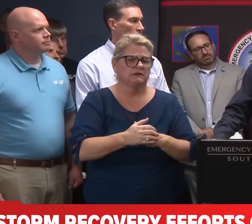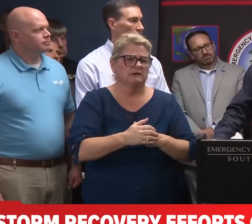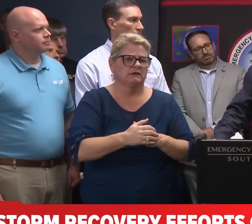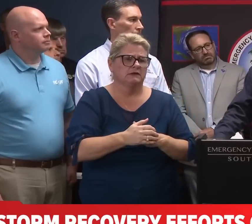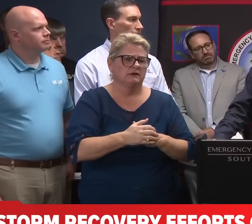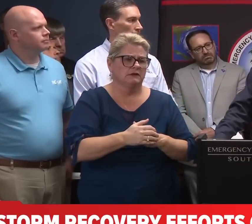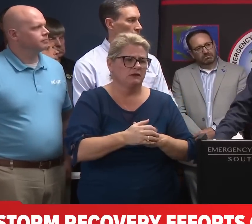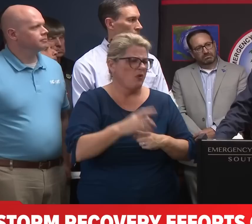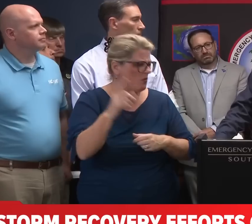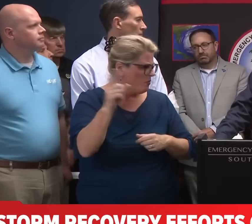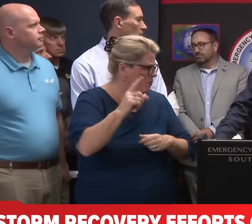where, where is our man?